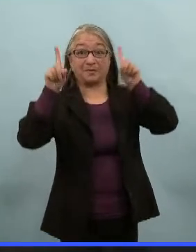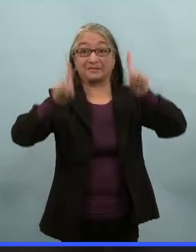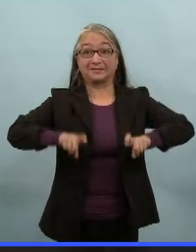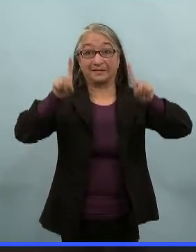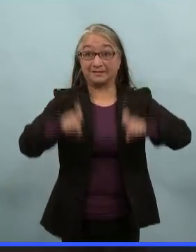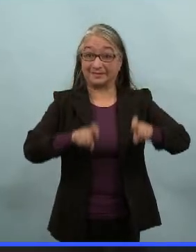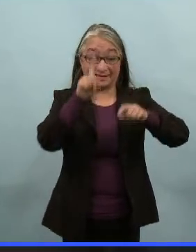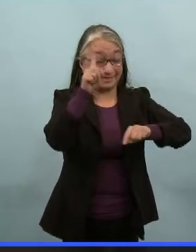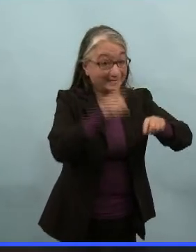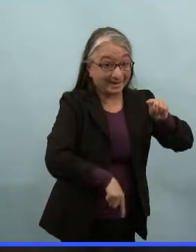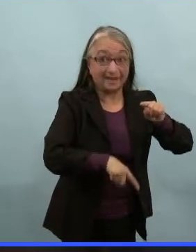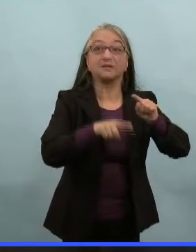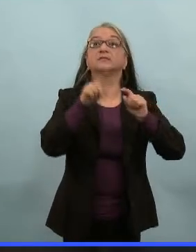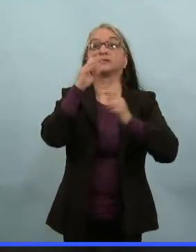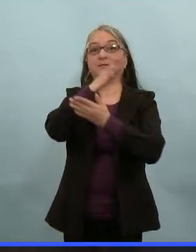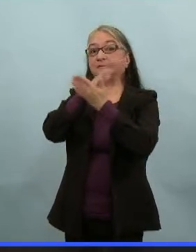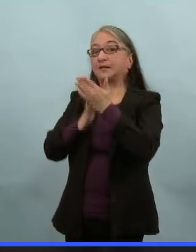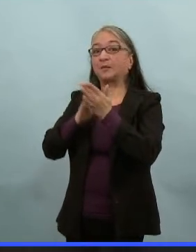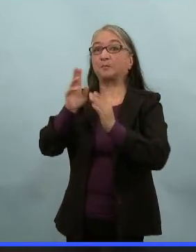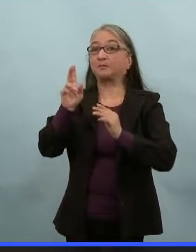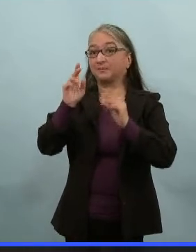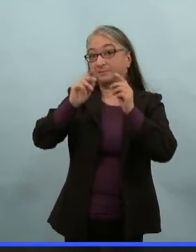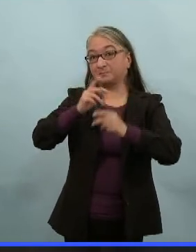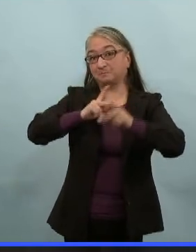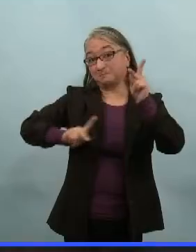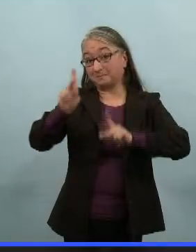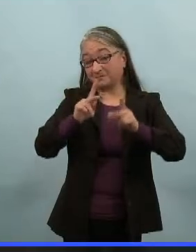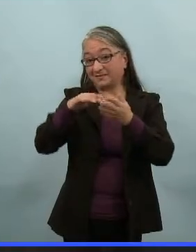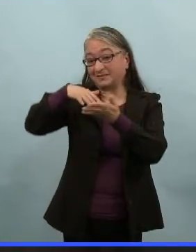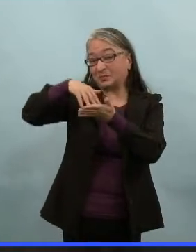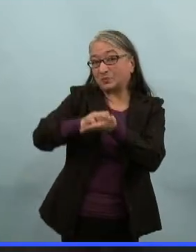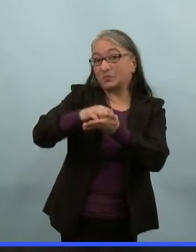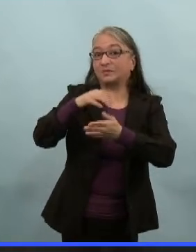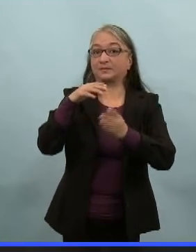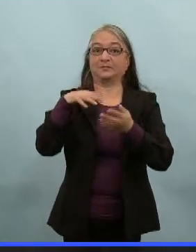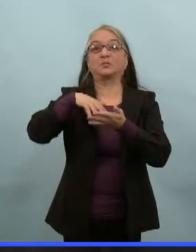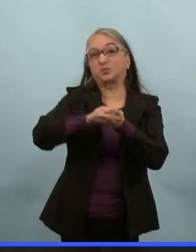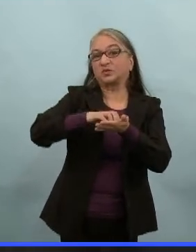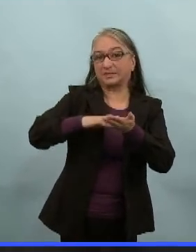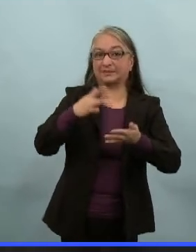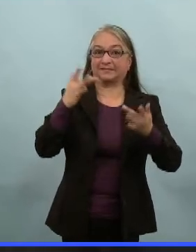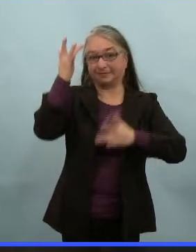compromised if you've been outside of canada in the last 14 days if you're a person who's